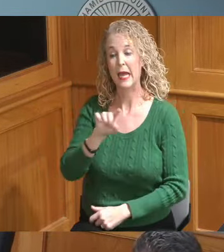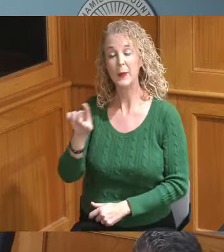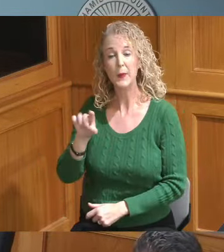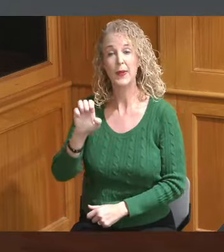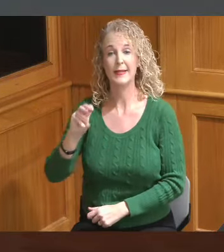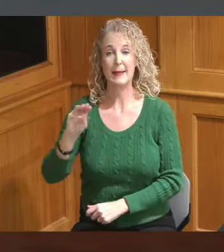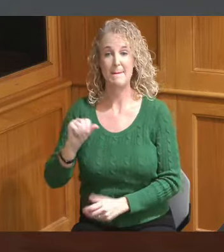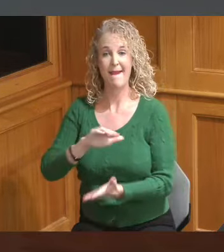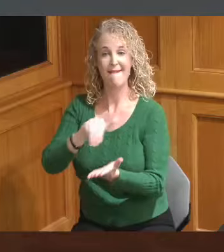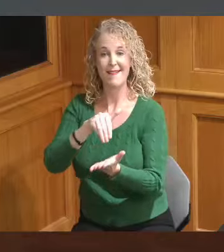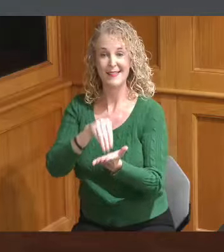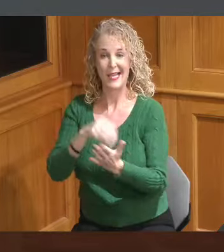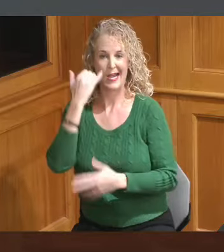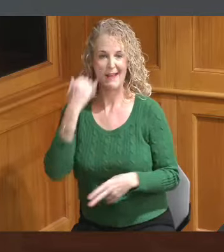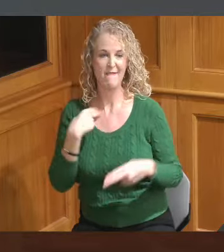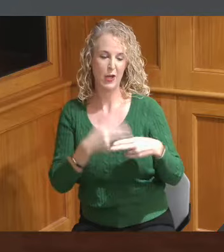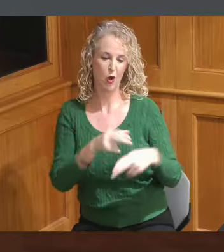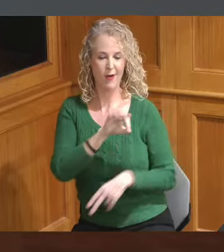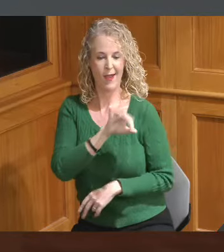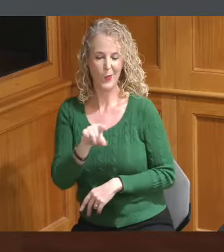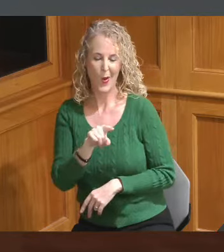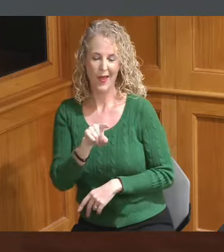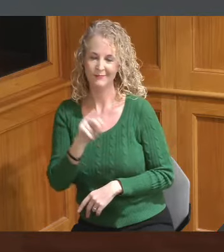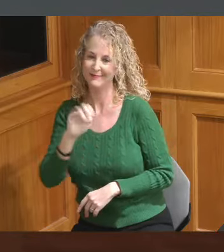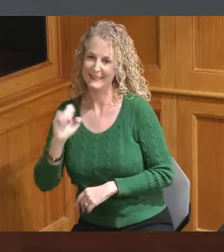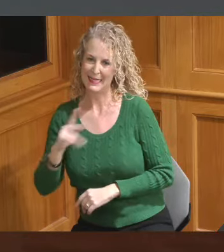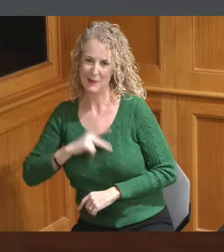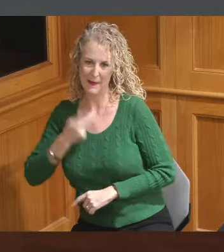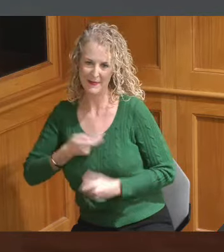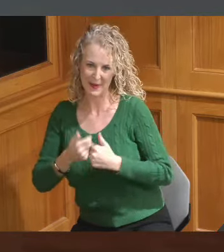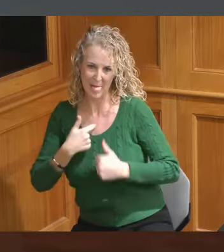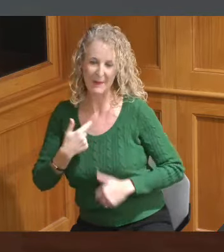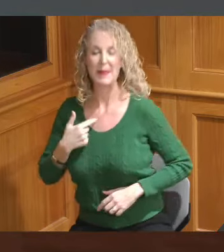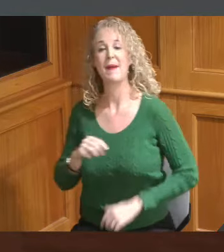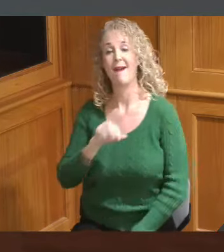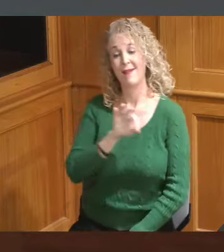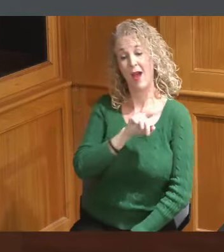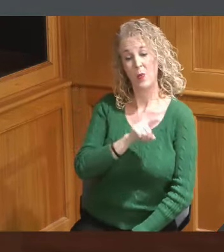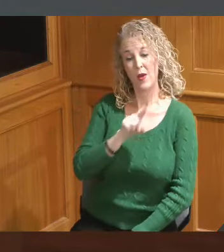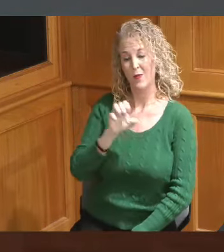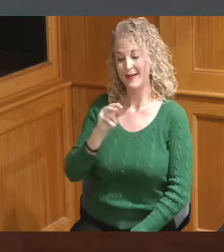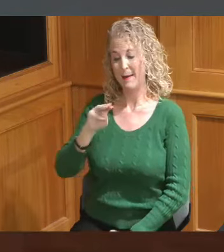Nick would be very upset if I just called it the 911 center 911 EMA center out in Springdale. I